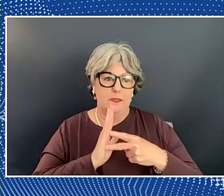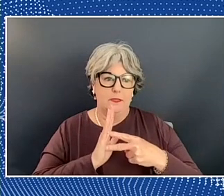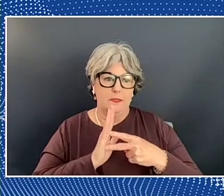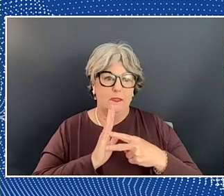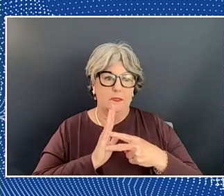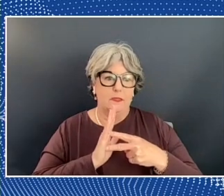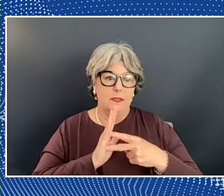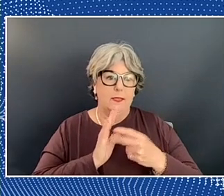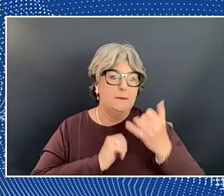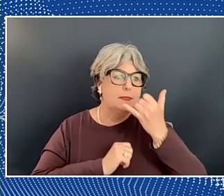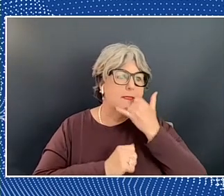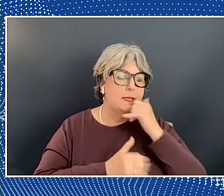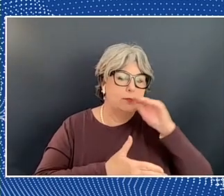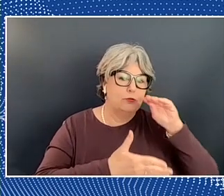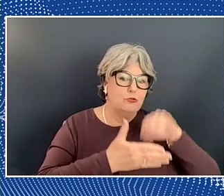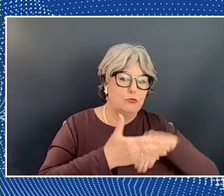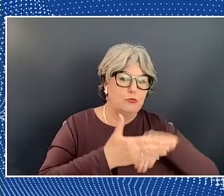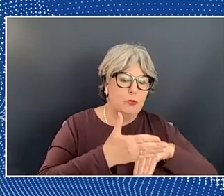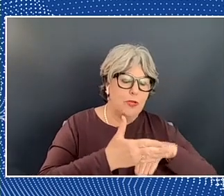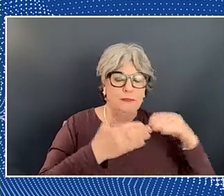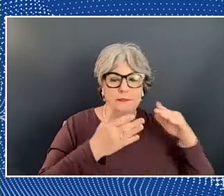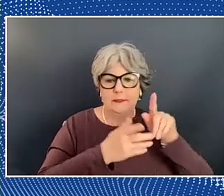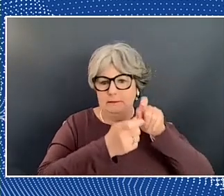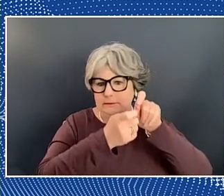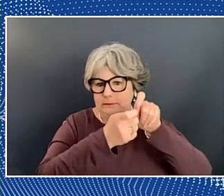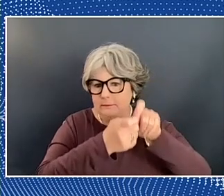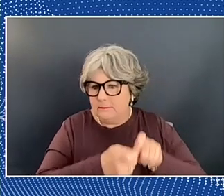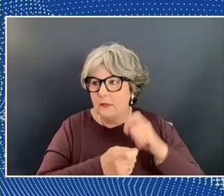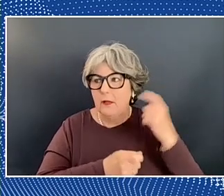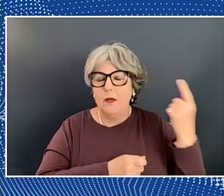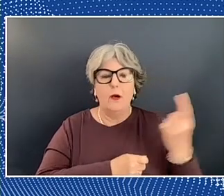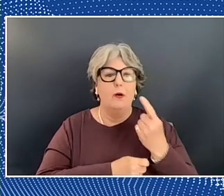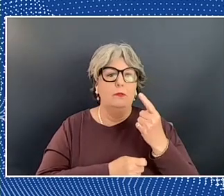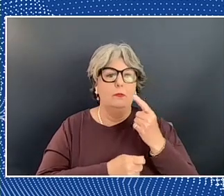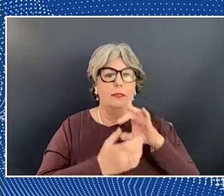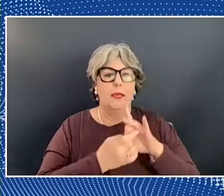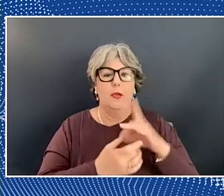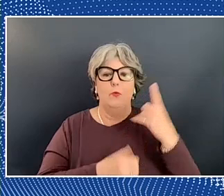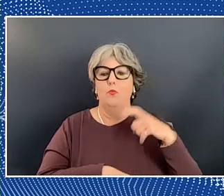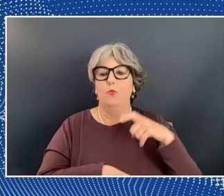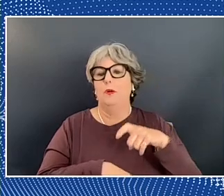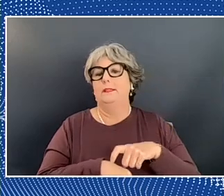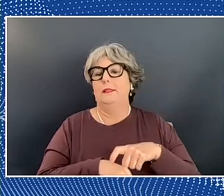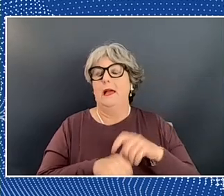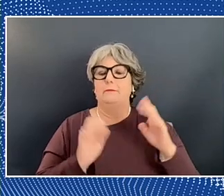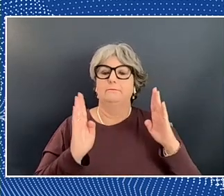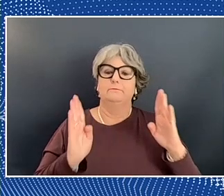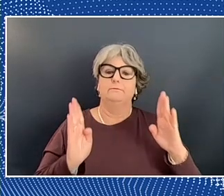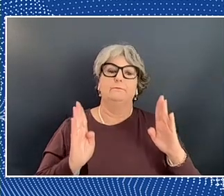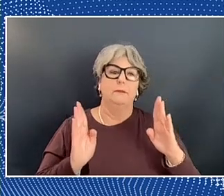draft them so narrowly that they are only applicable at one given moment in time, and would necessitate the expense of